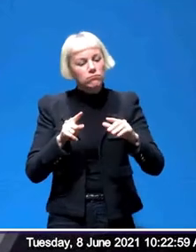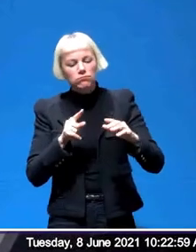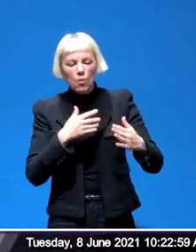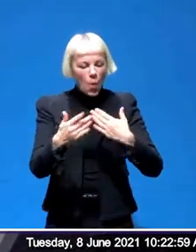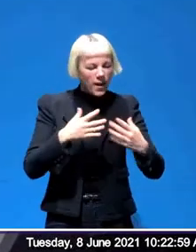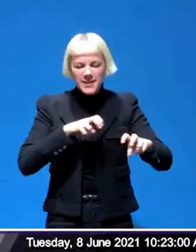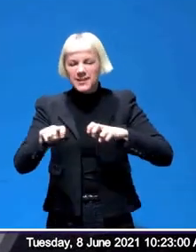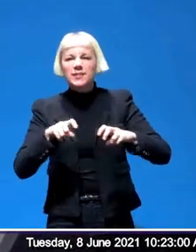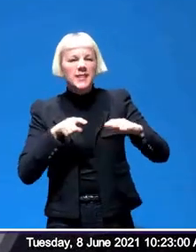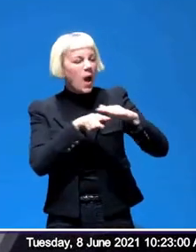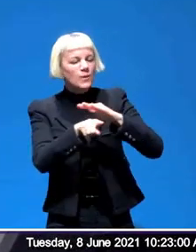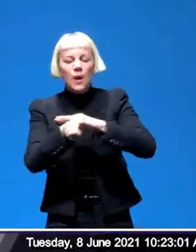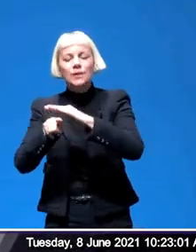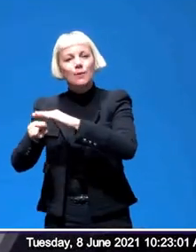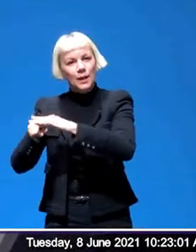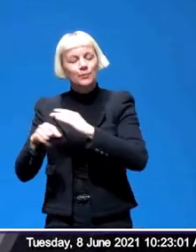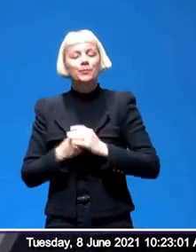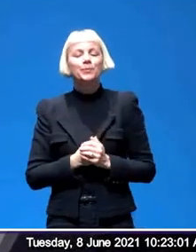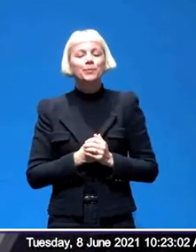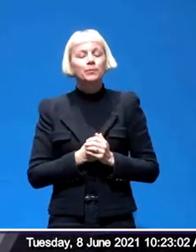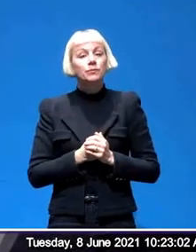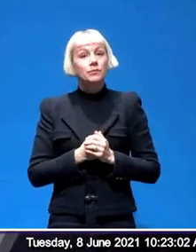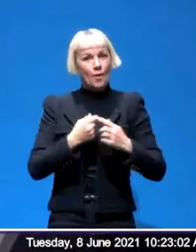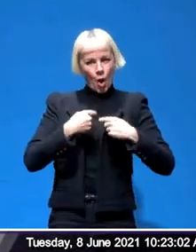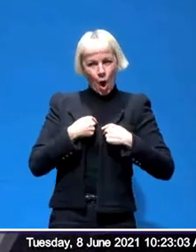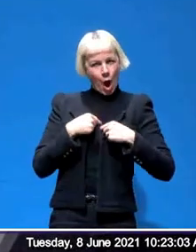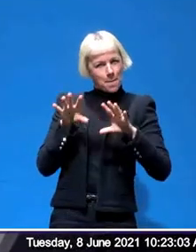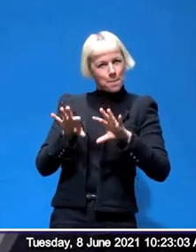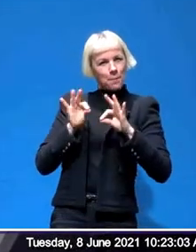Day options were individually negotiated by me on behalf of Daniel.